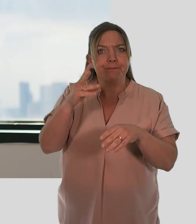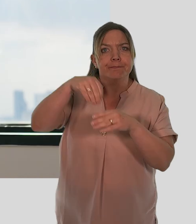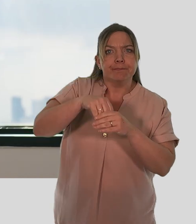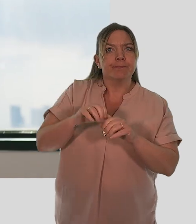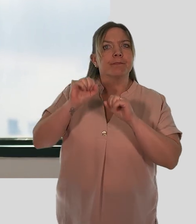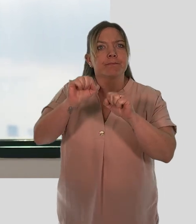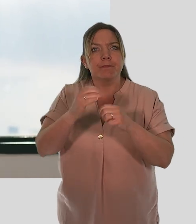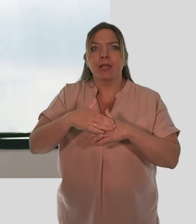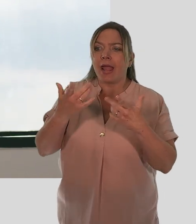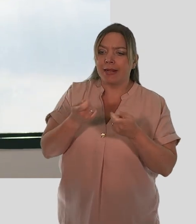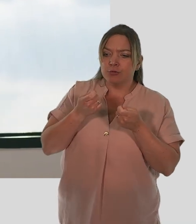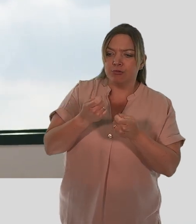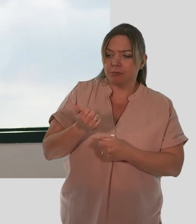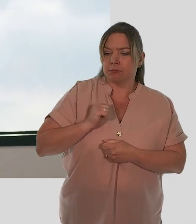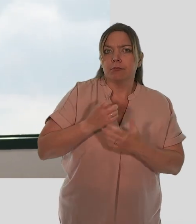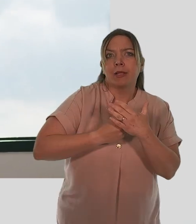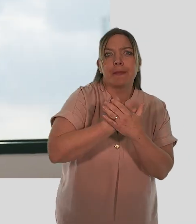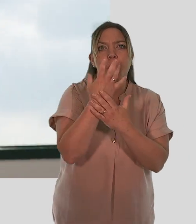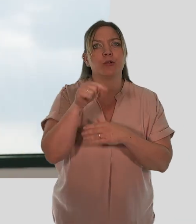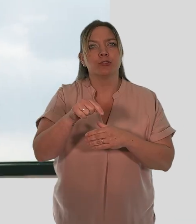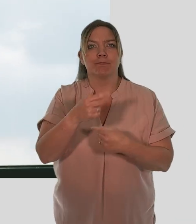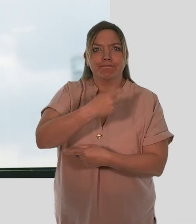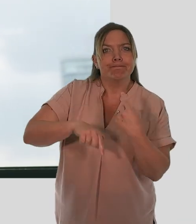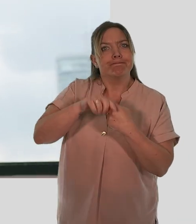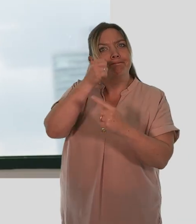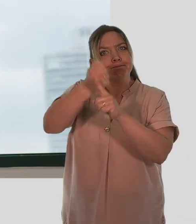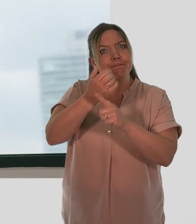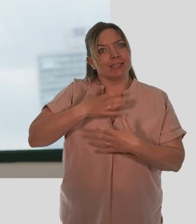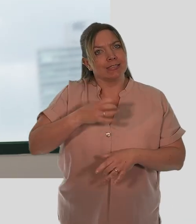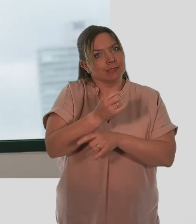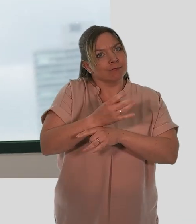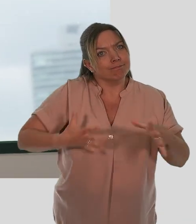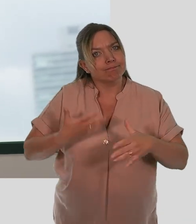for dementia risk factor reduction and care in the Western Pacific Region.